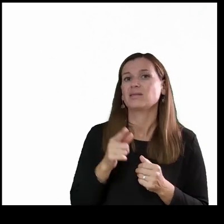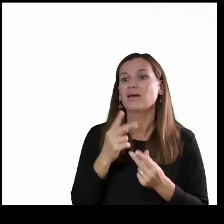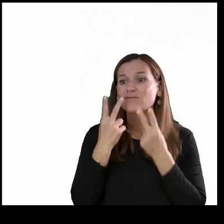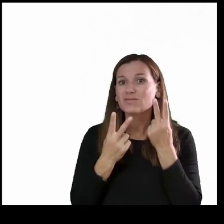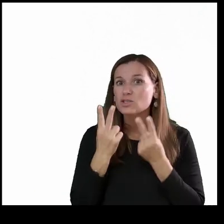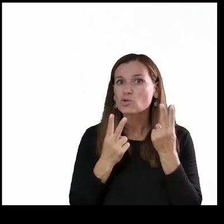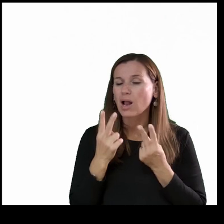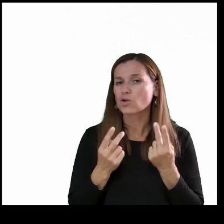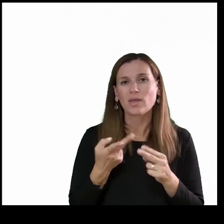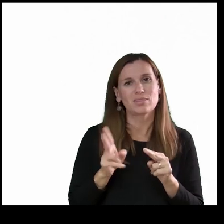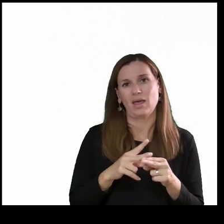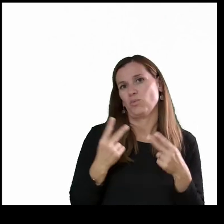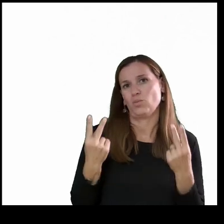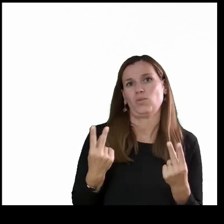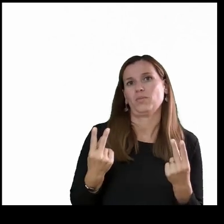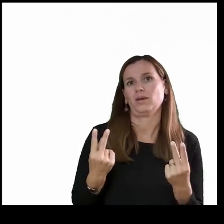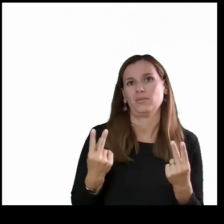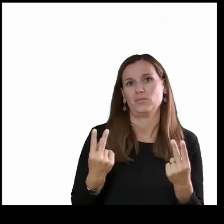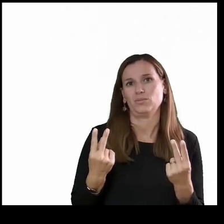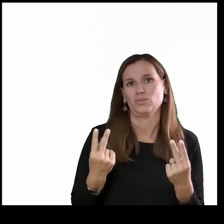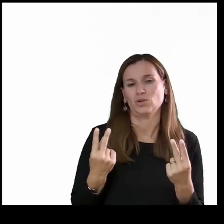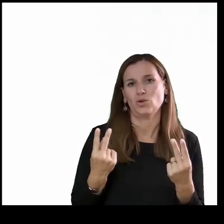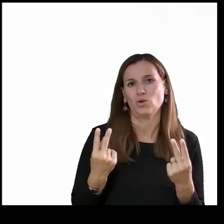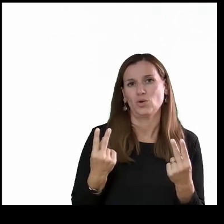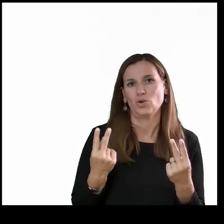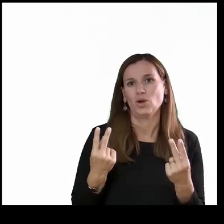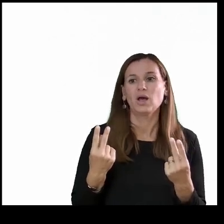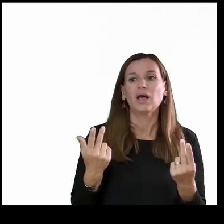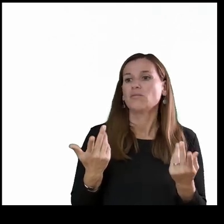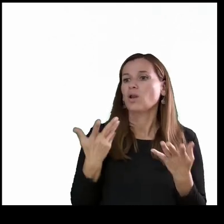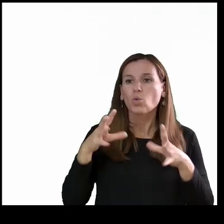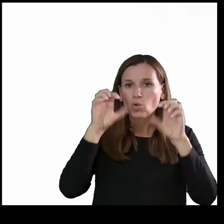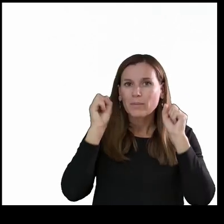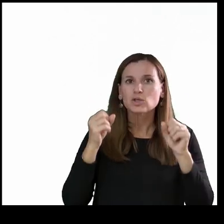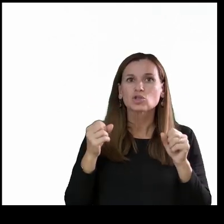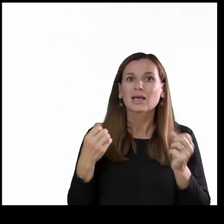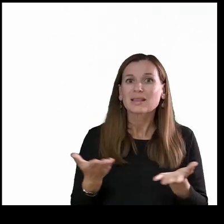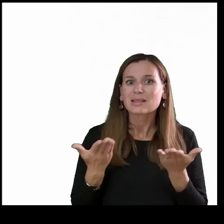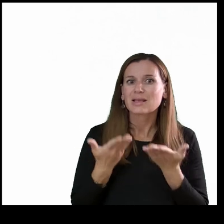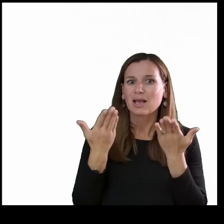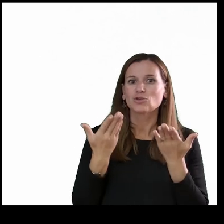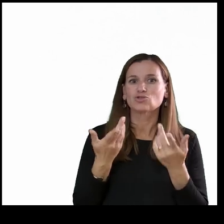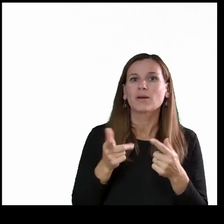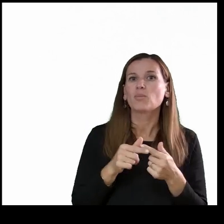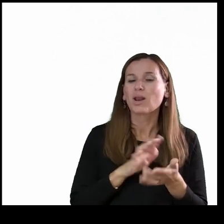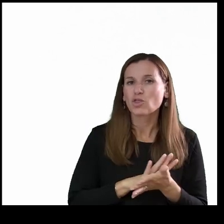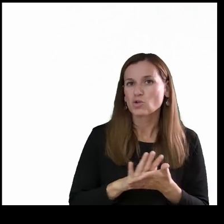can be processed easier and faster by any human students